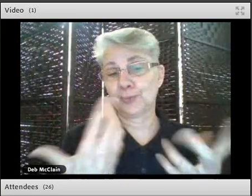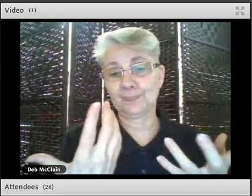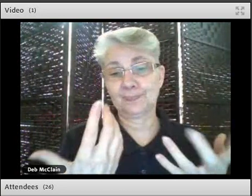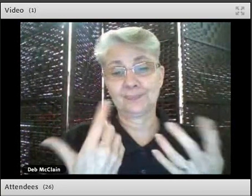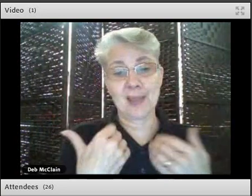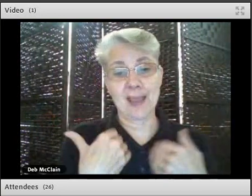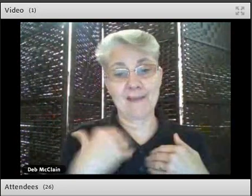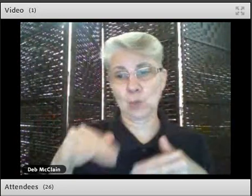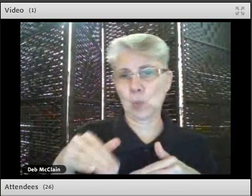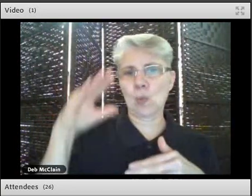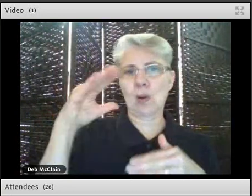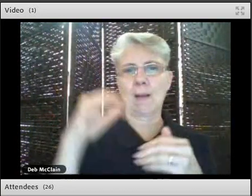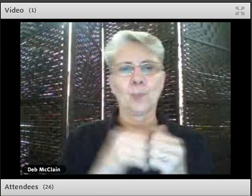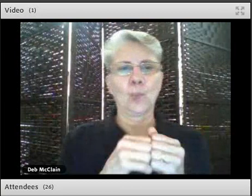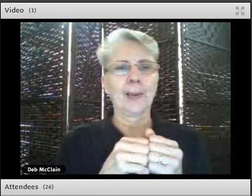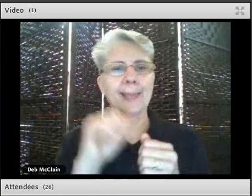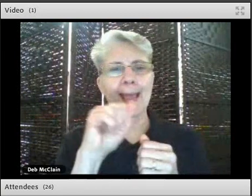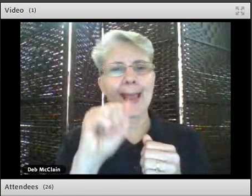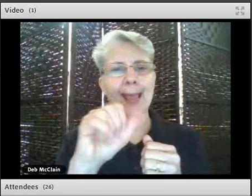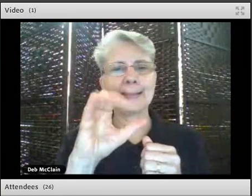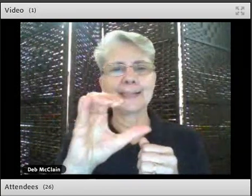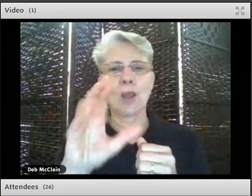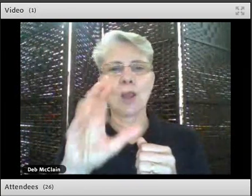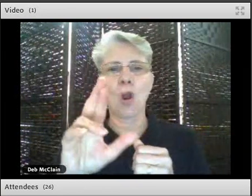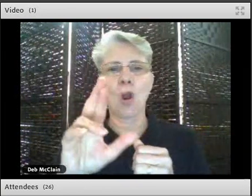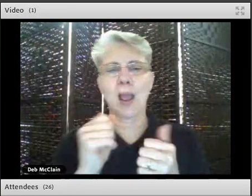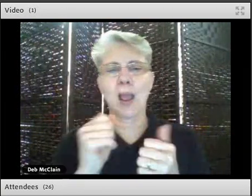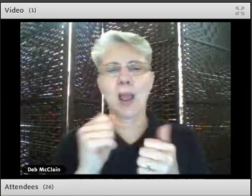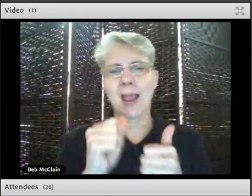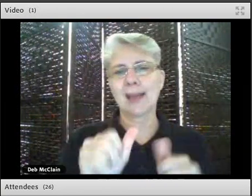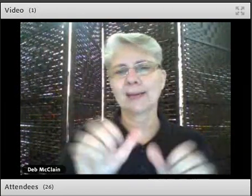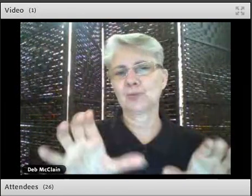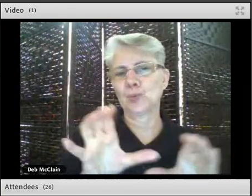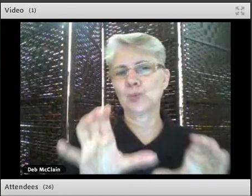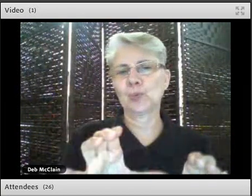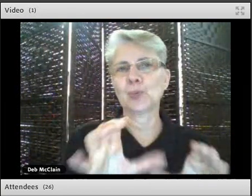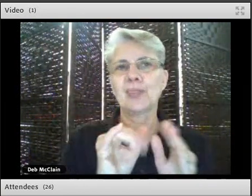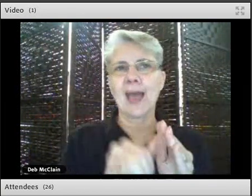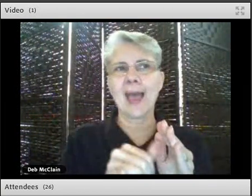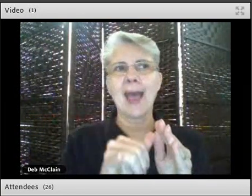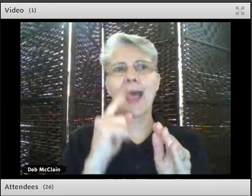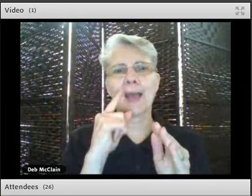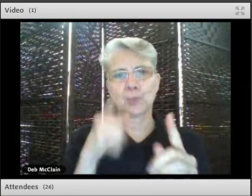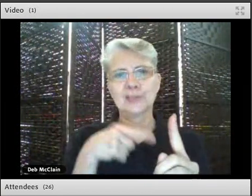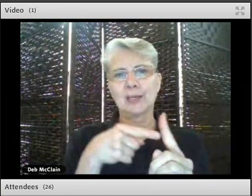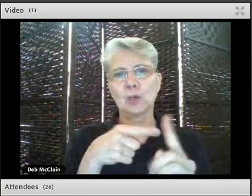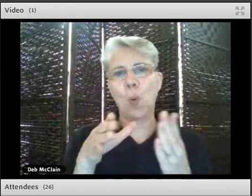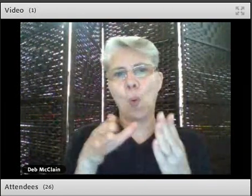is to do it in the RDA instruction order. So it really doesn't matter.